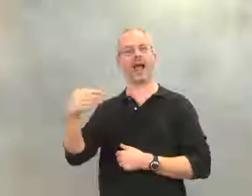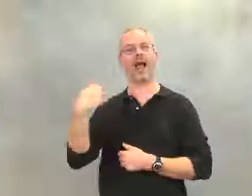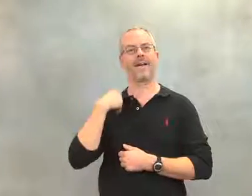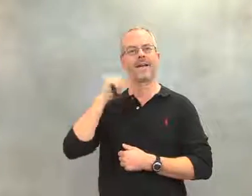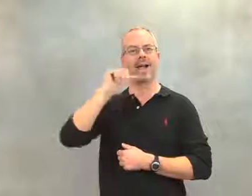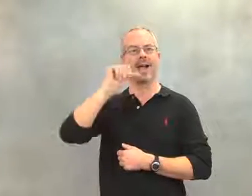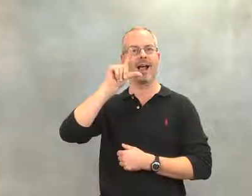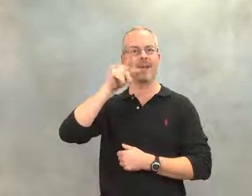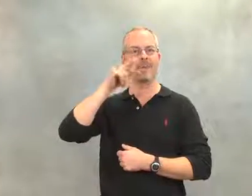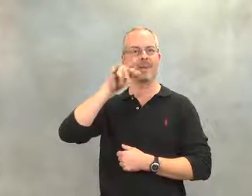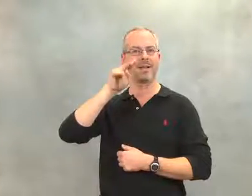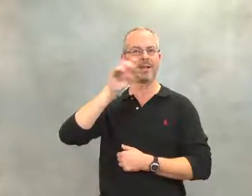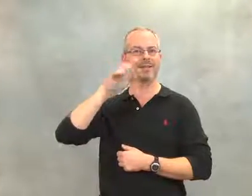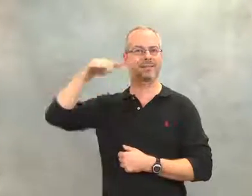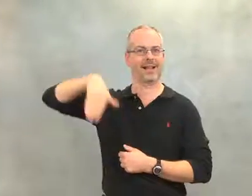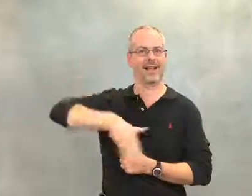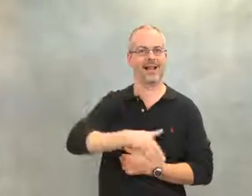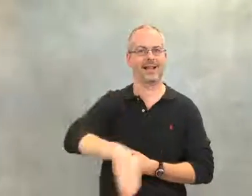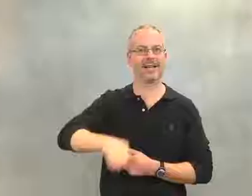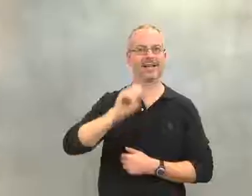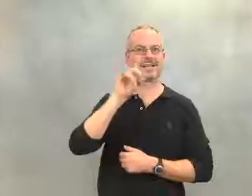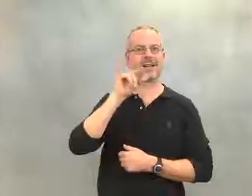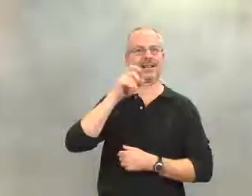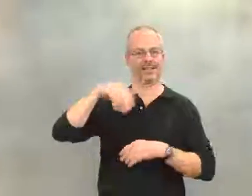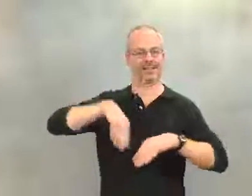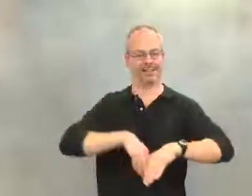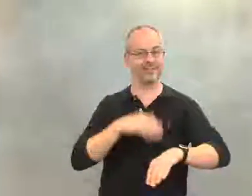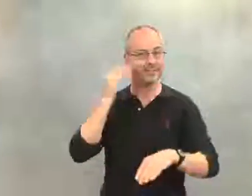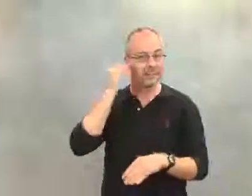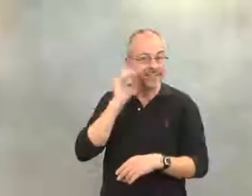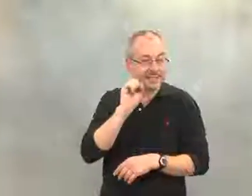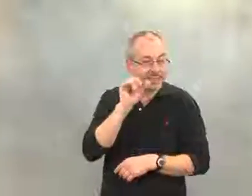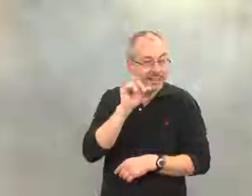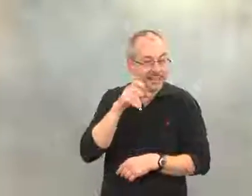They had an Alpine slide.